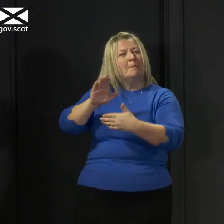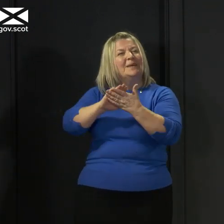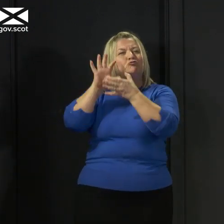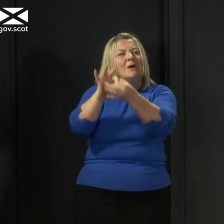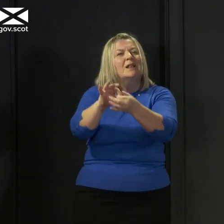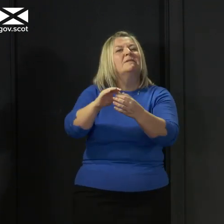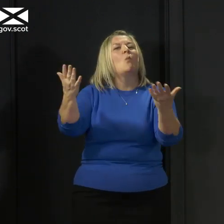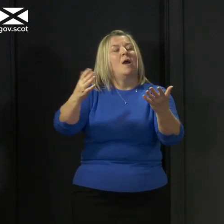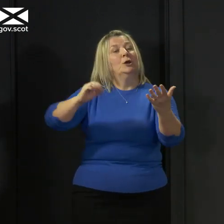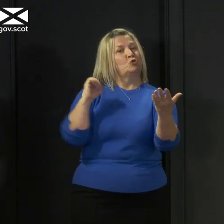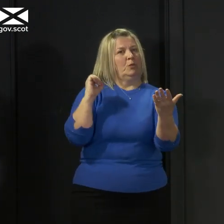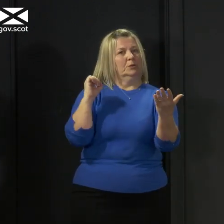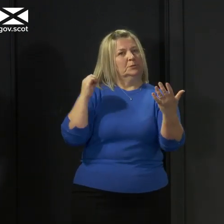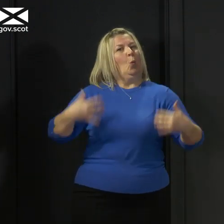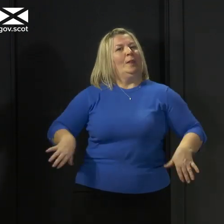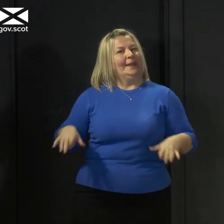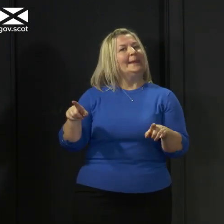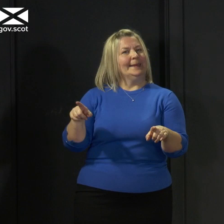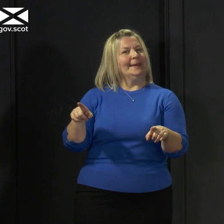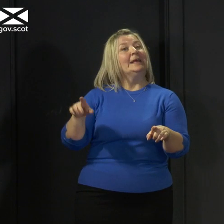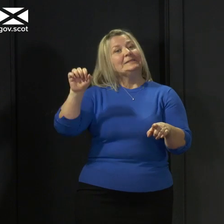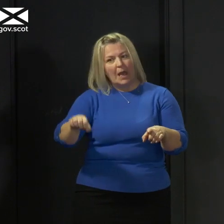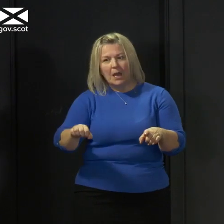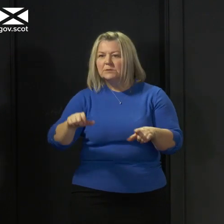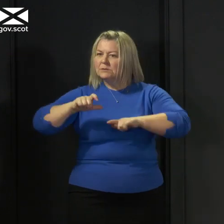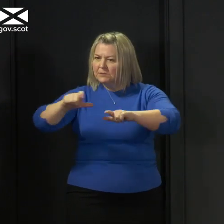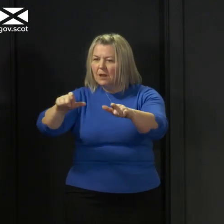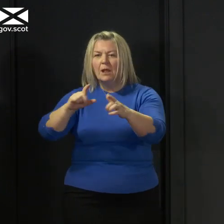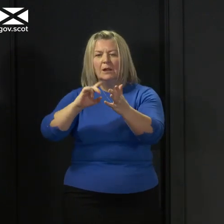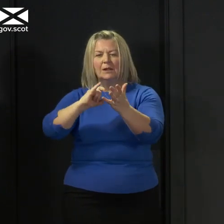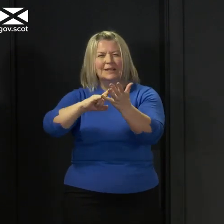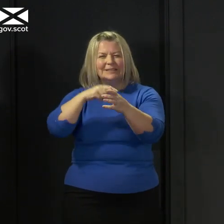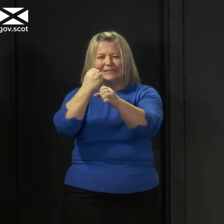specific advice that is the the CM or advisory group that Professor Andrew